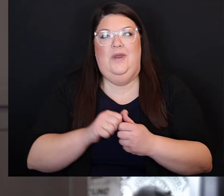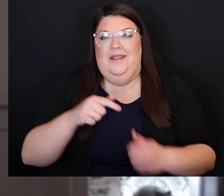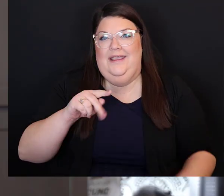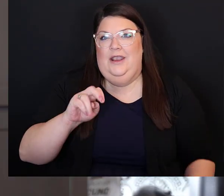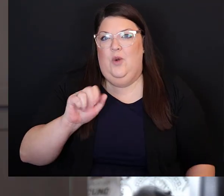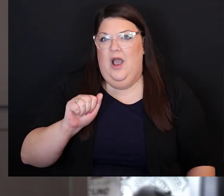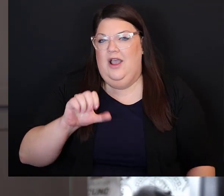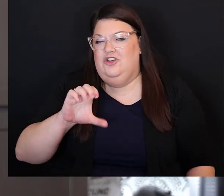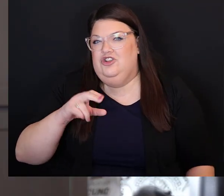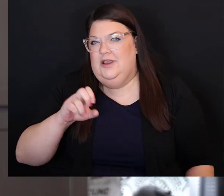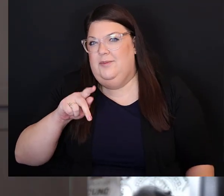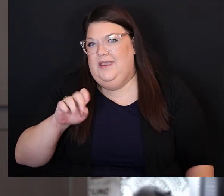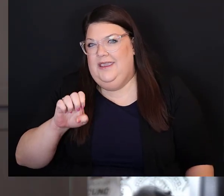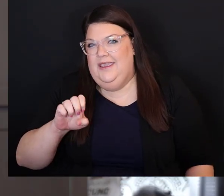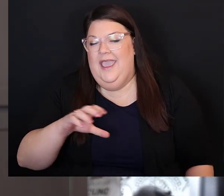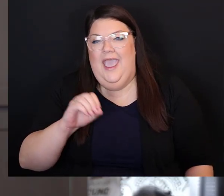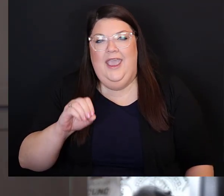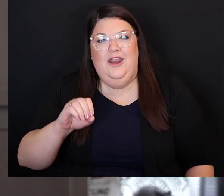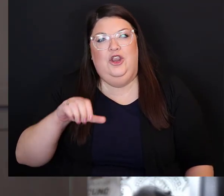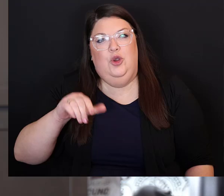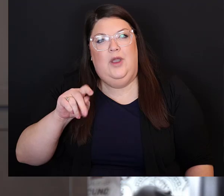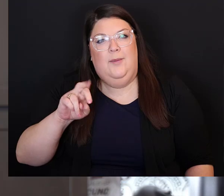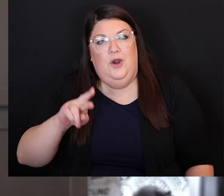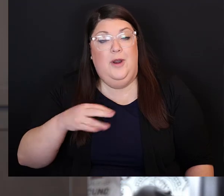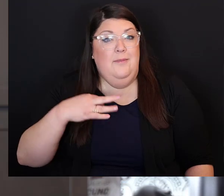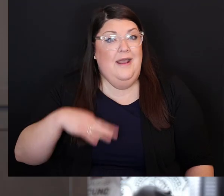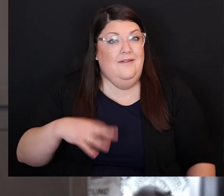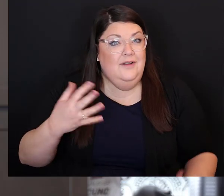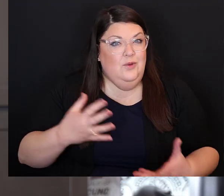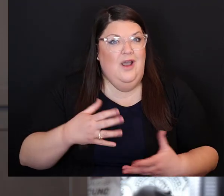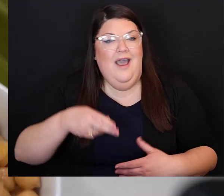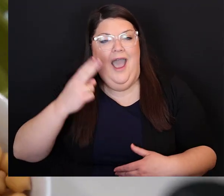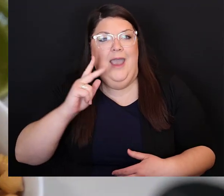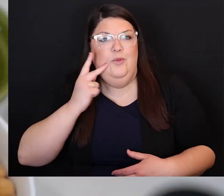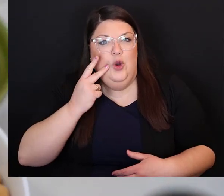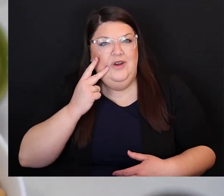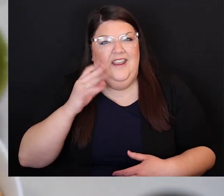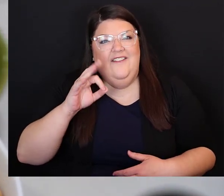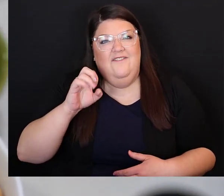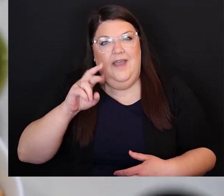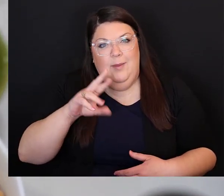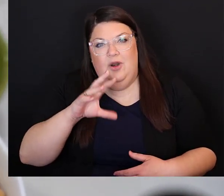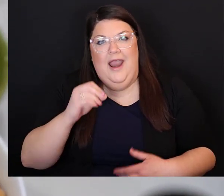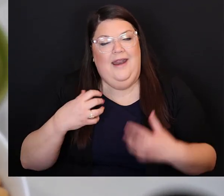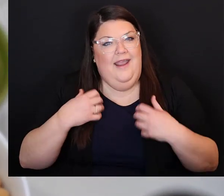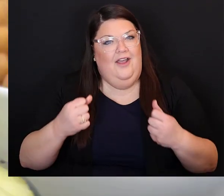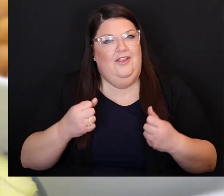Benefits of this, it's high in protein, high in fiber, and healthy for you. Today, we're gonna start off with chickpeas,